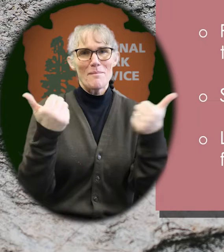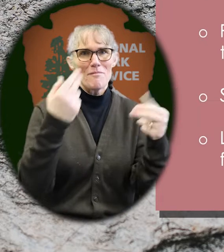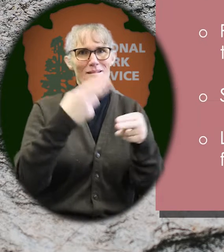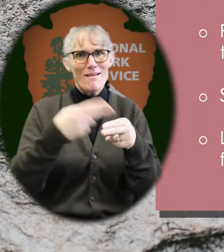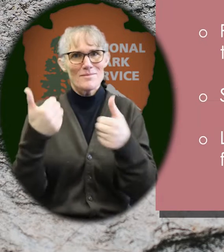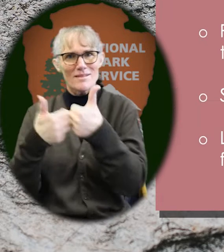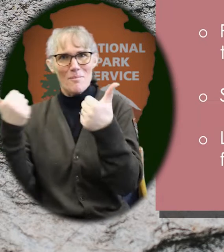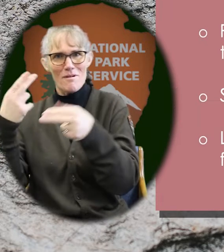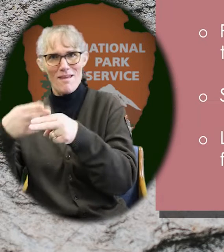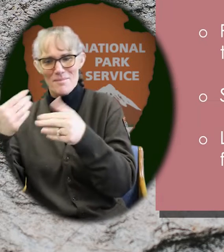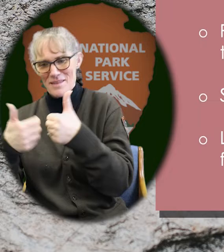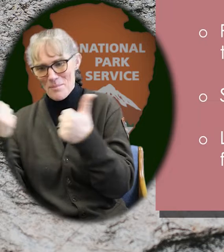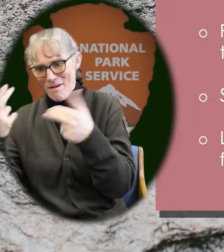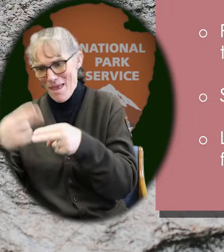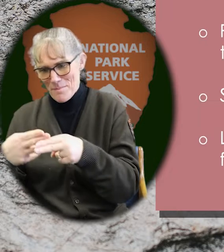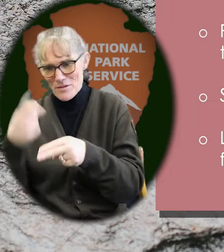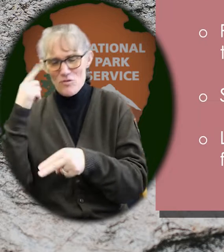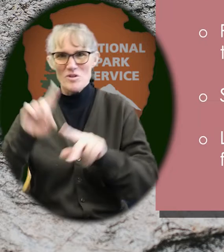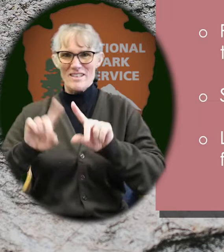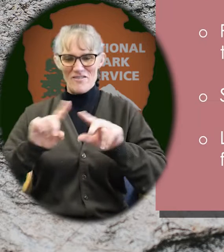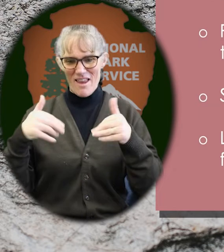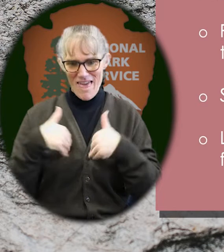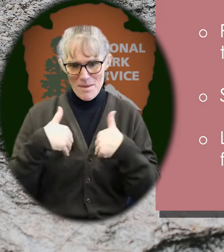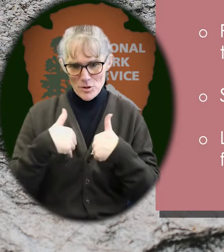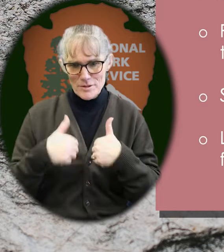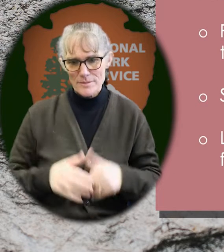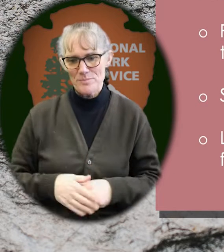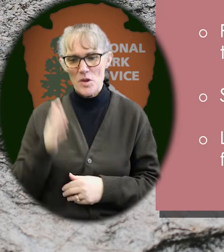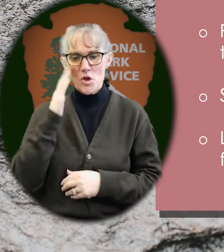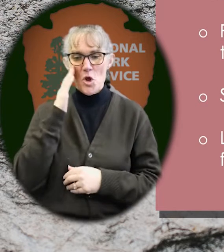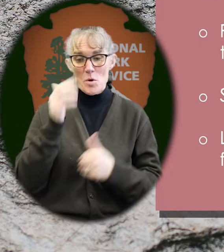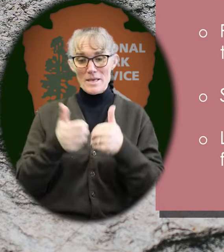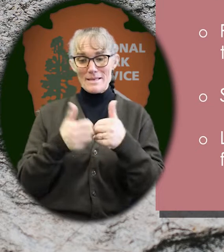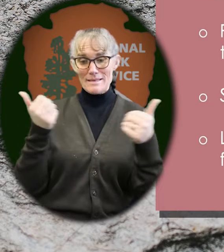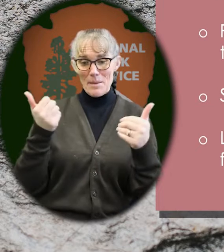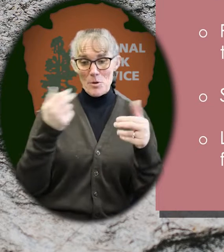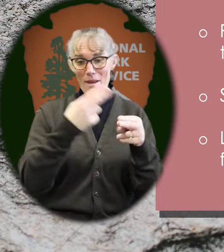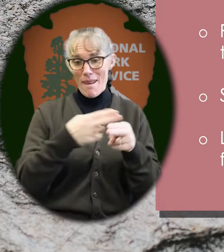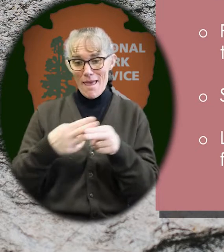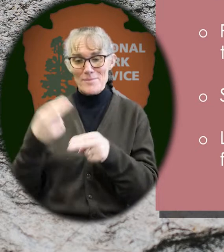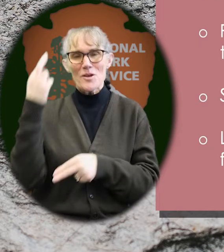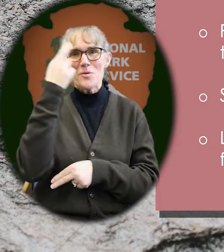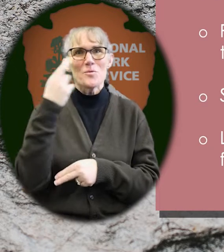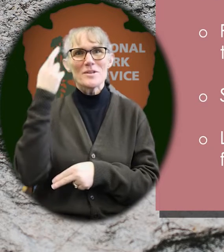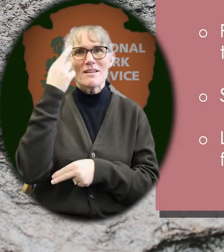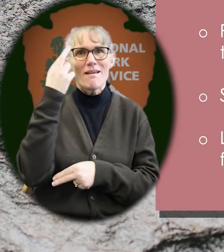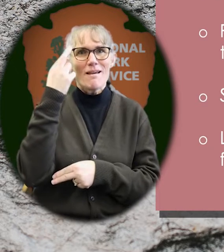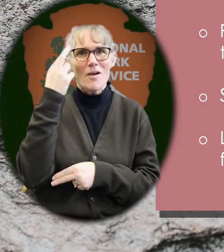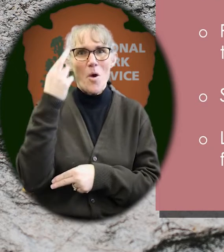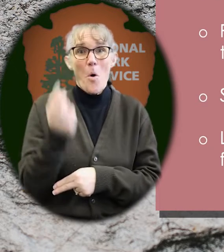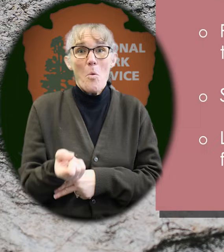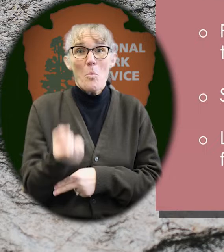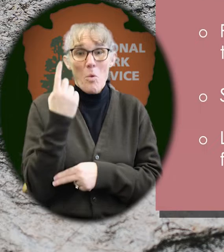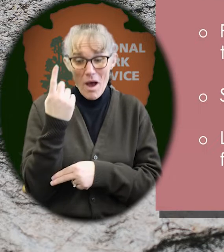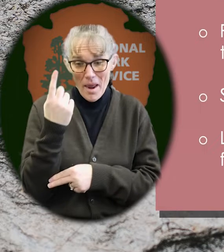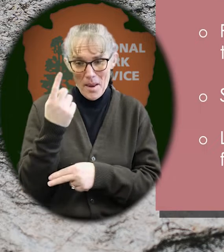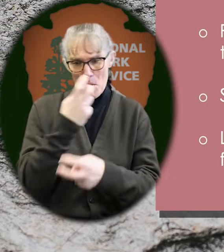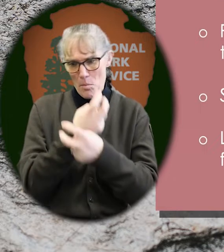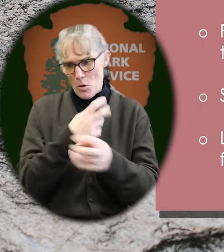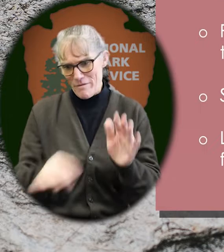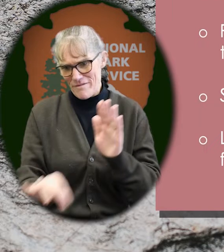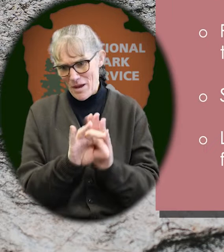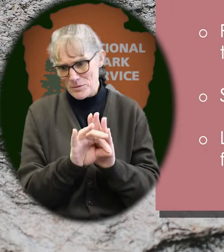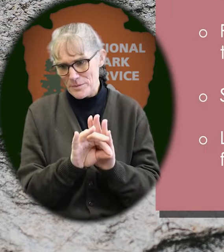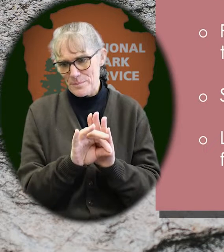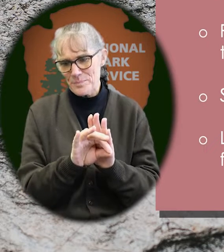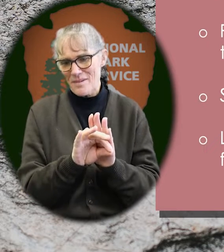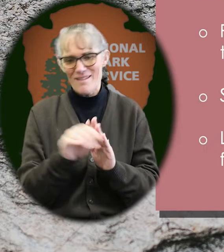Um. Also, it's notable that some species are based on a single specimen which is not typically the most robust way to do systematics um today.